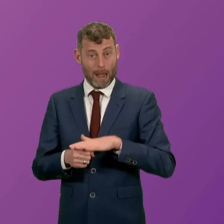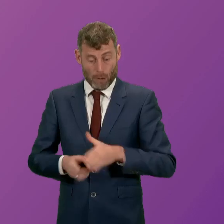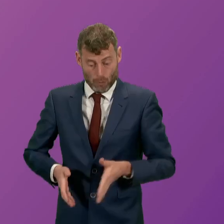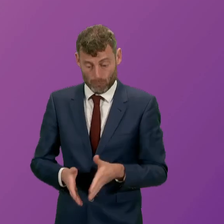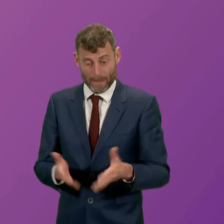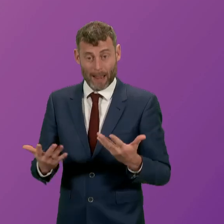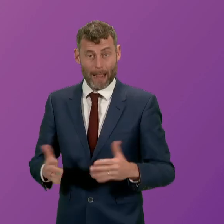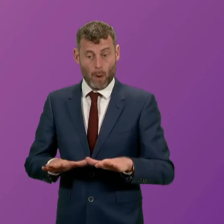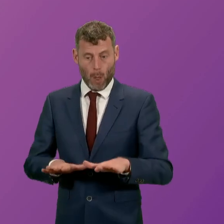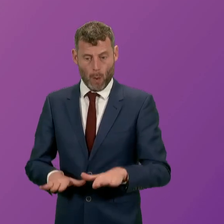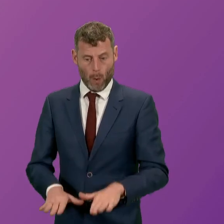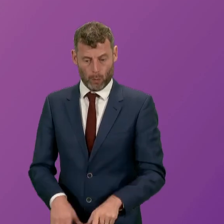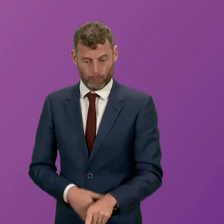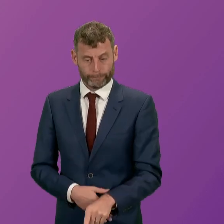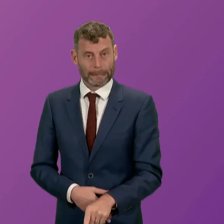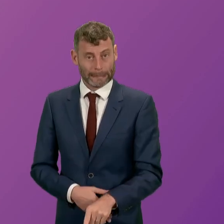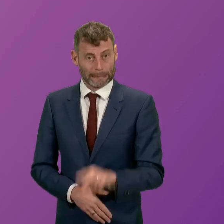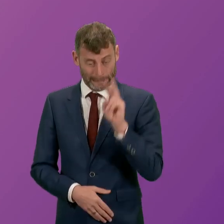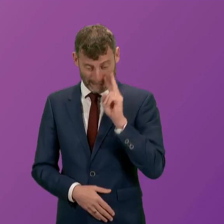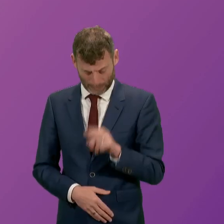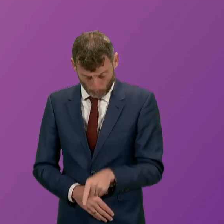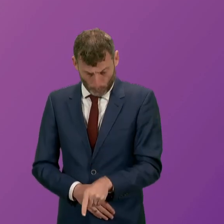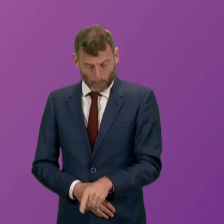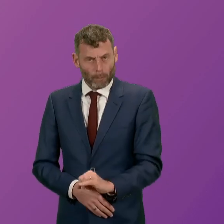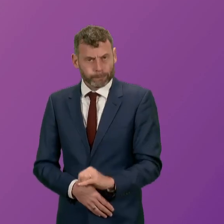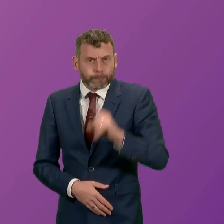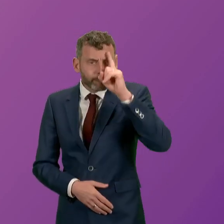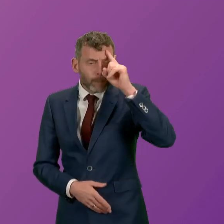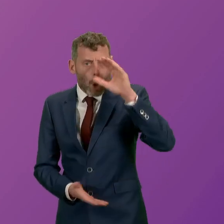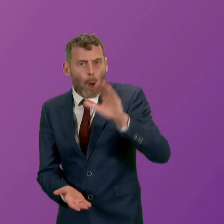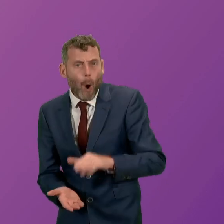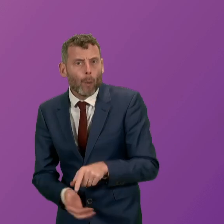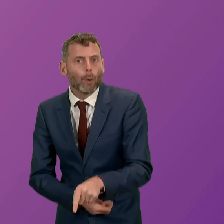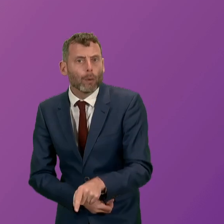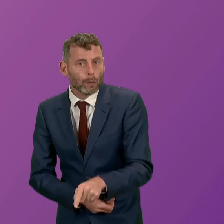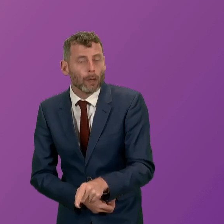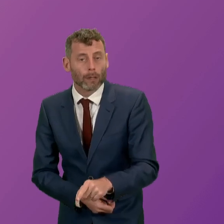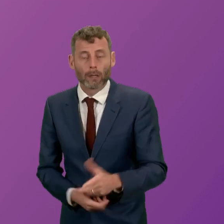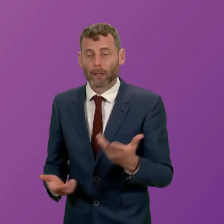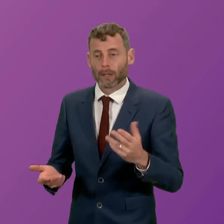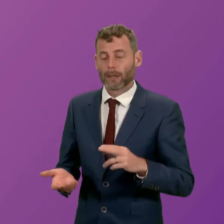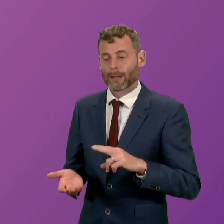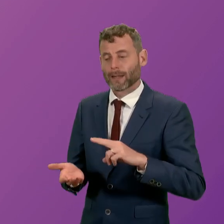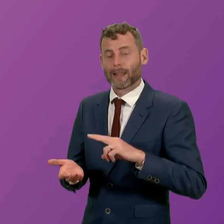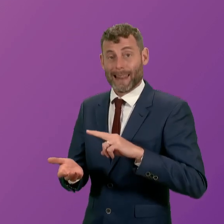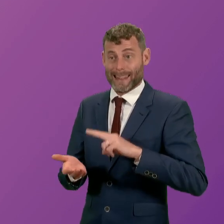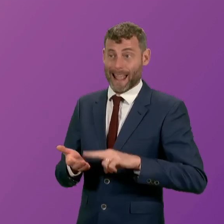have such low water levels at this time of year. In spite of nature’s clear warnings,